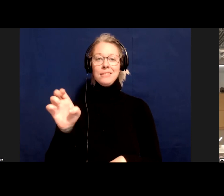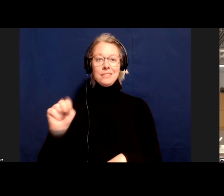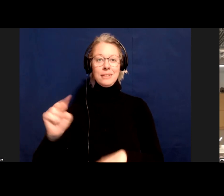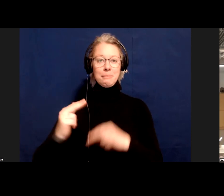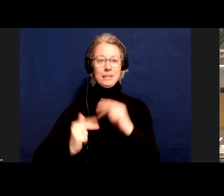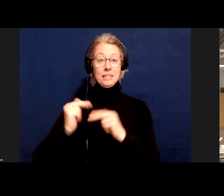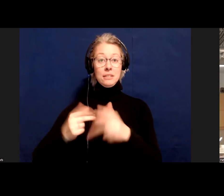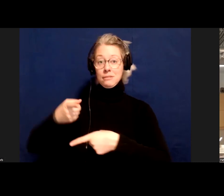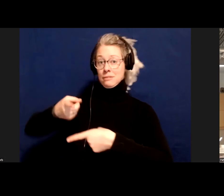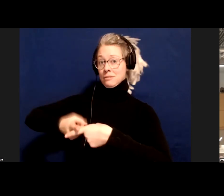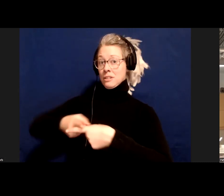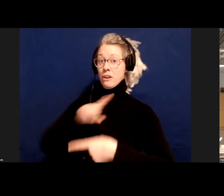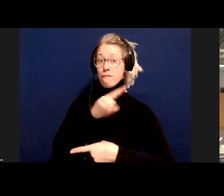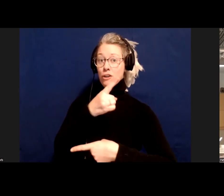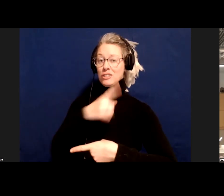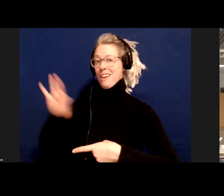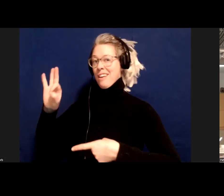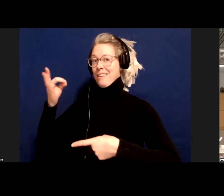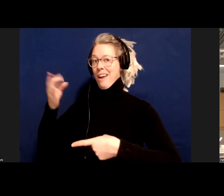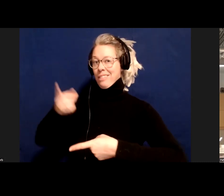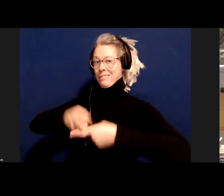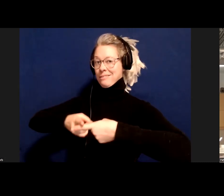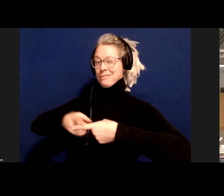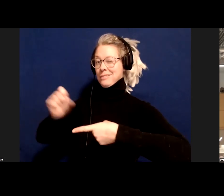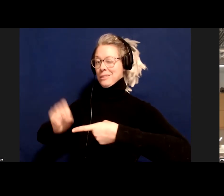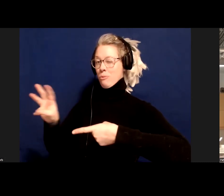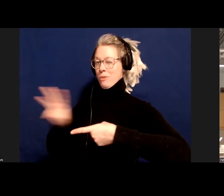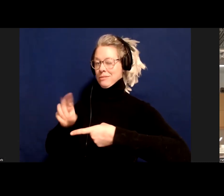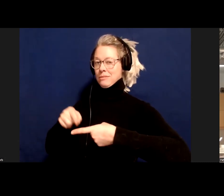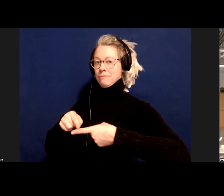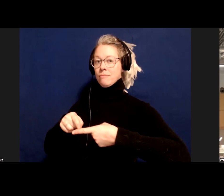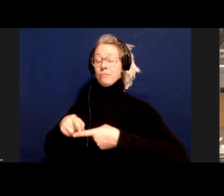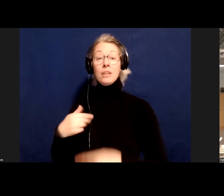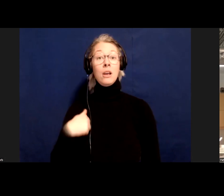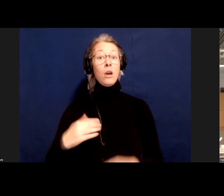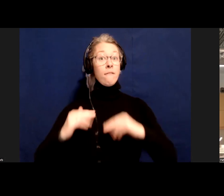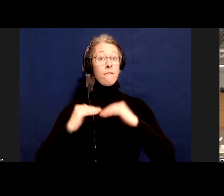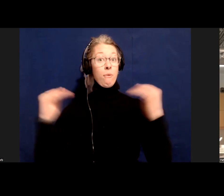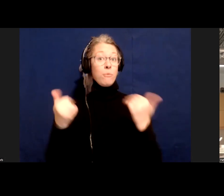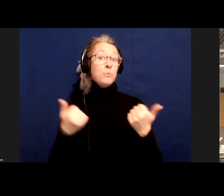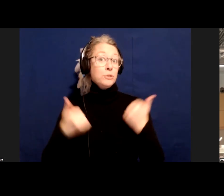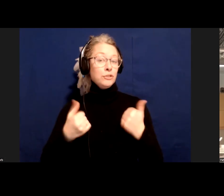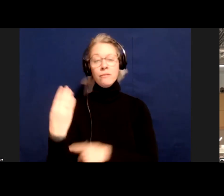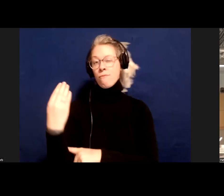of First Street and Ninth Avenue Southwest on the 14th floor. So we are looking forward